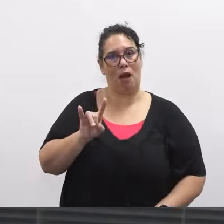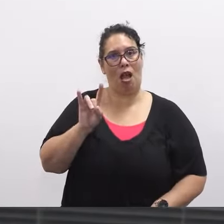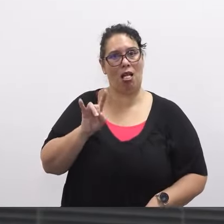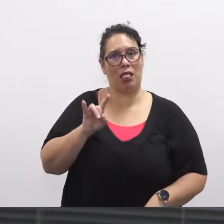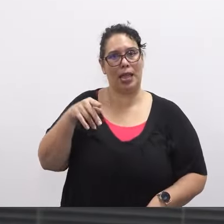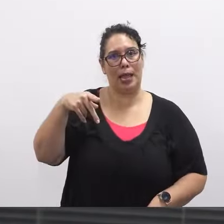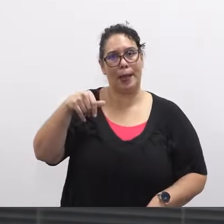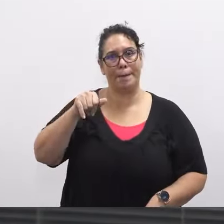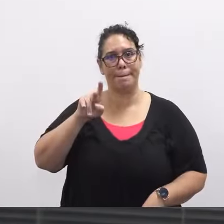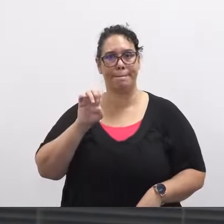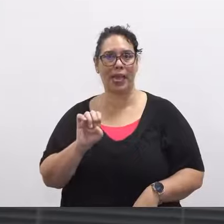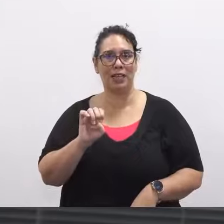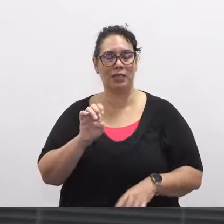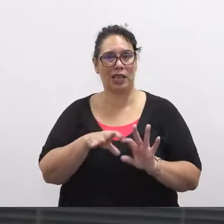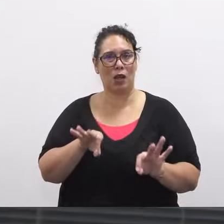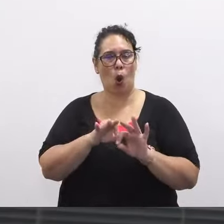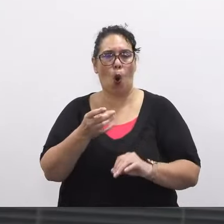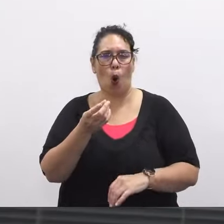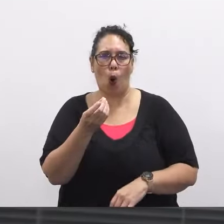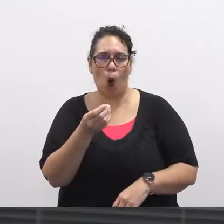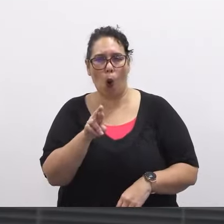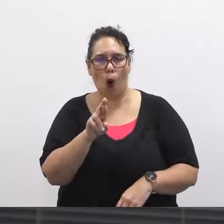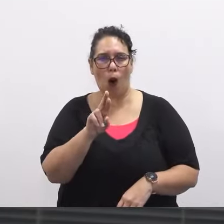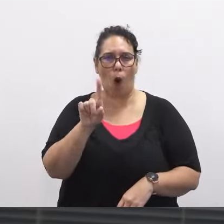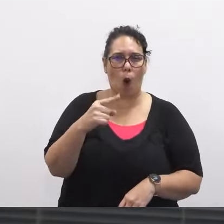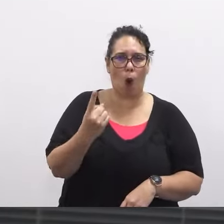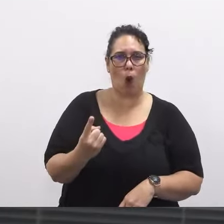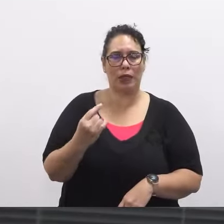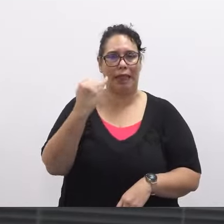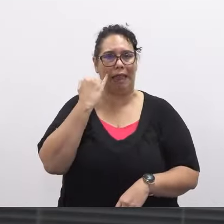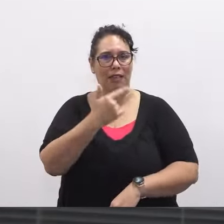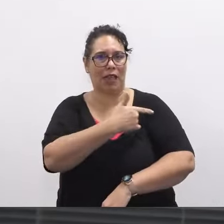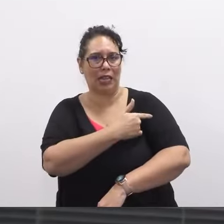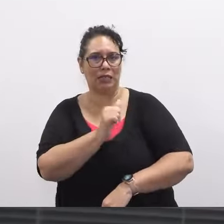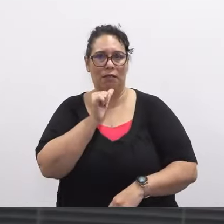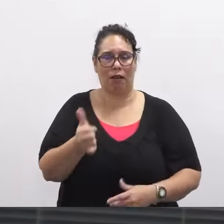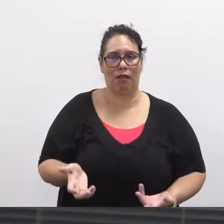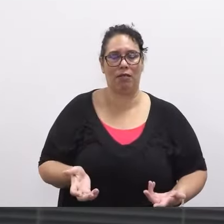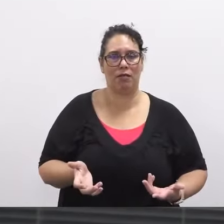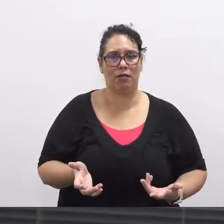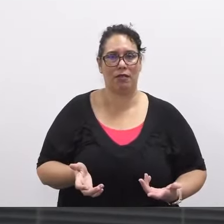or only his vaccine status? Will you shun students in-person education